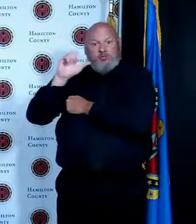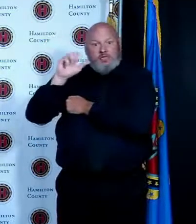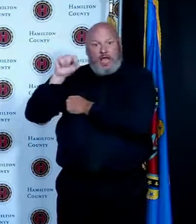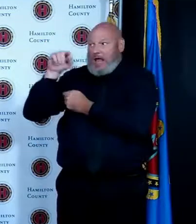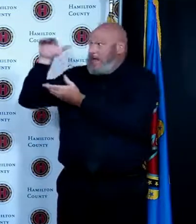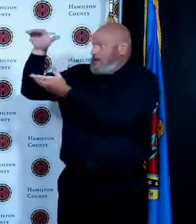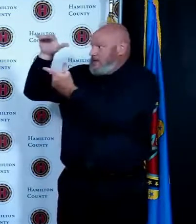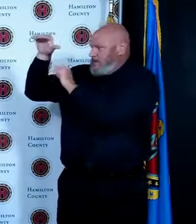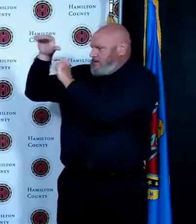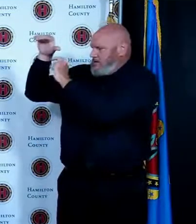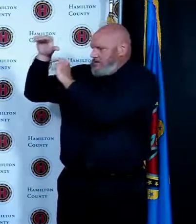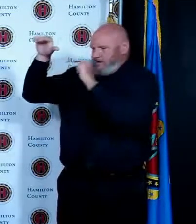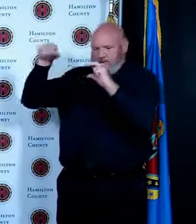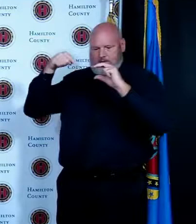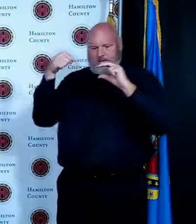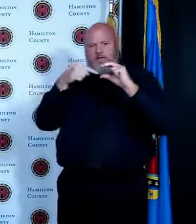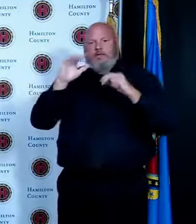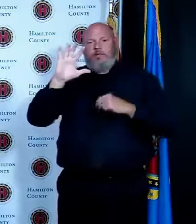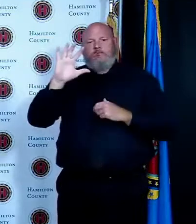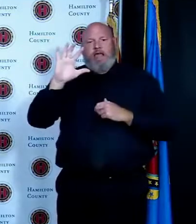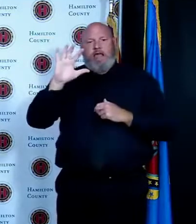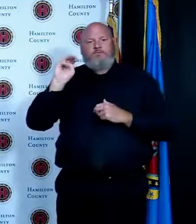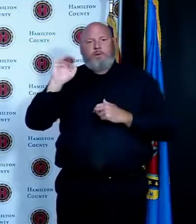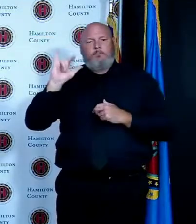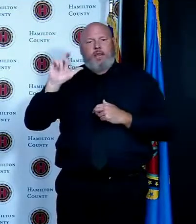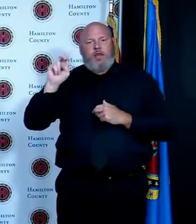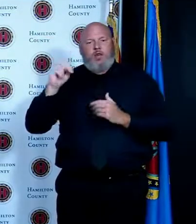will be set aside for additional resource needs identified